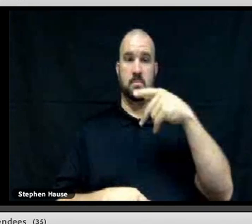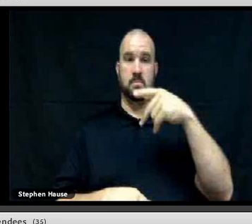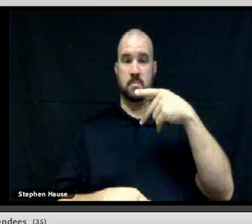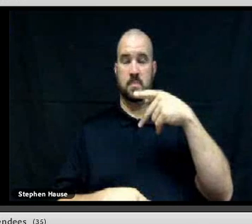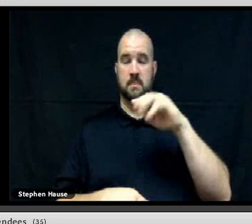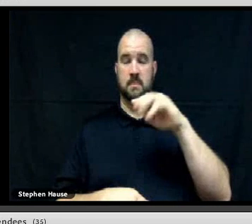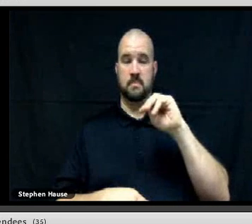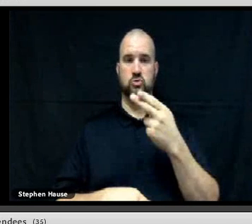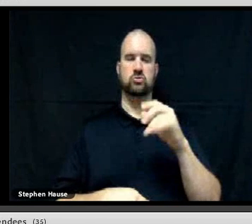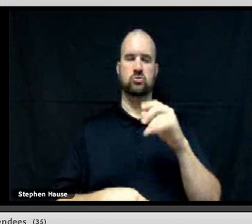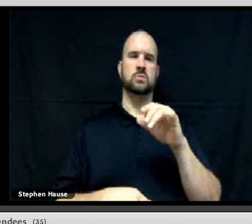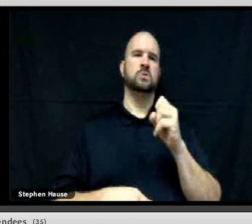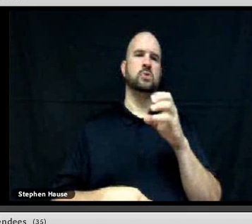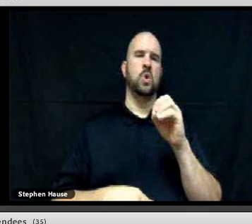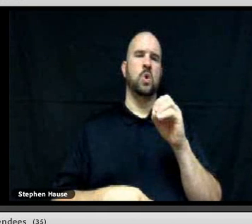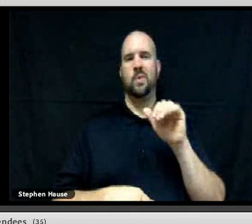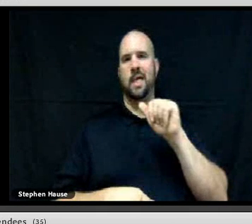that they're creating using that API.